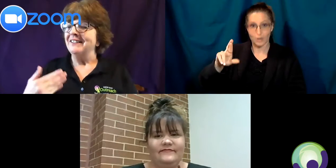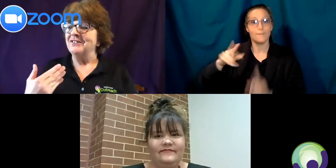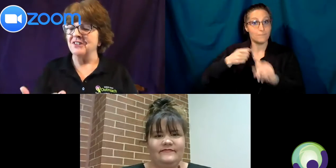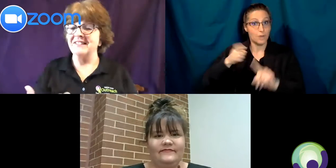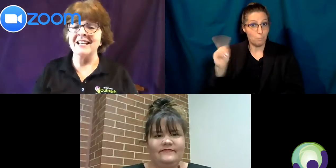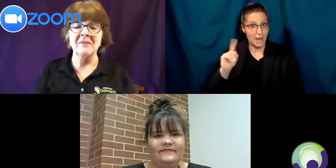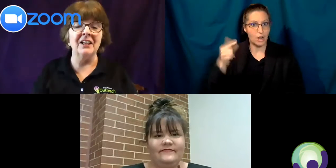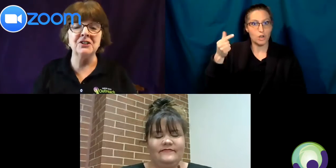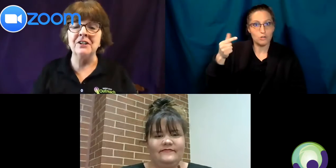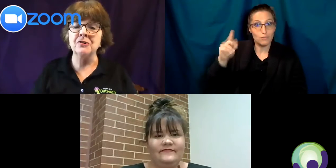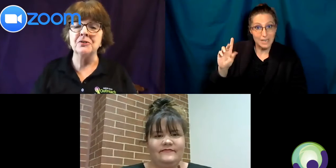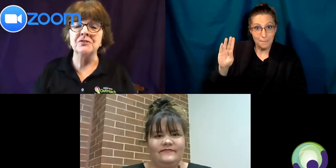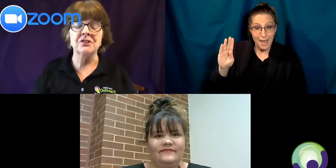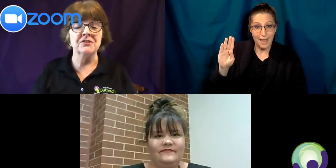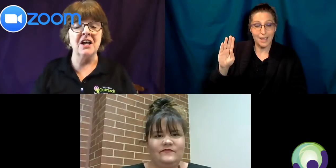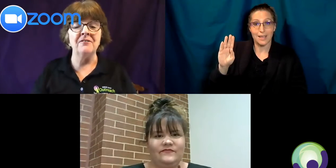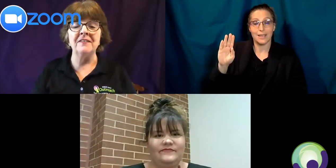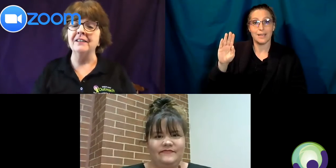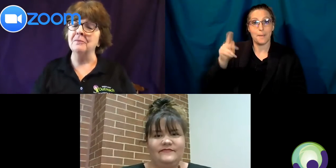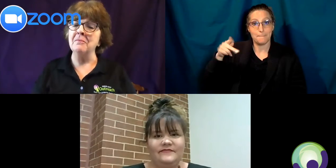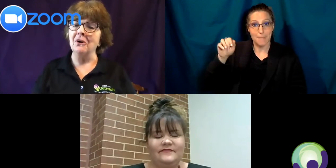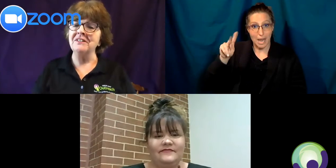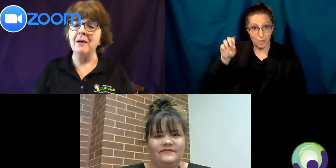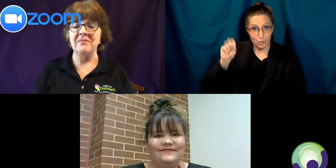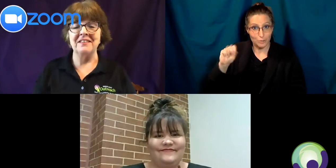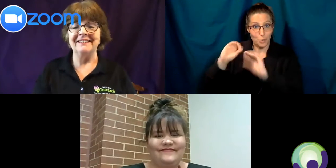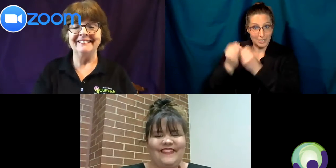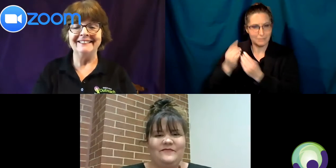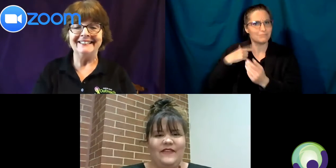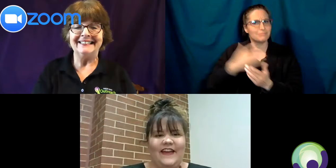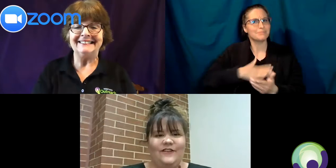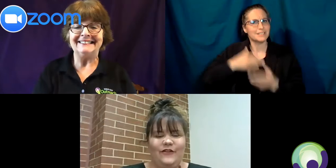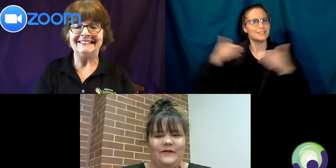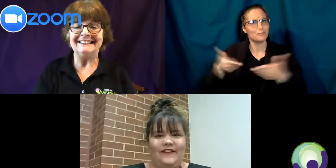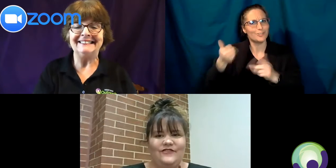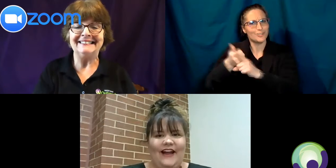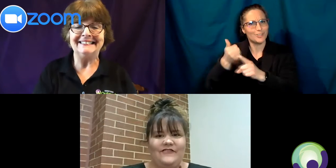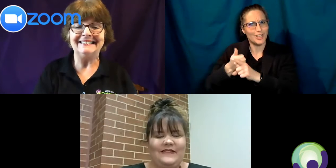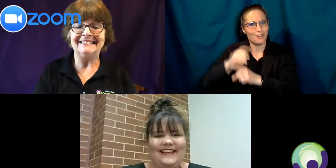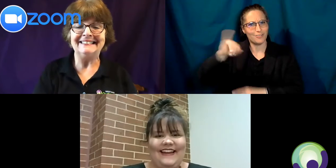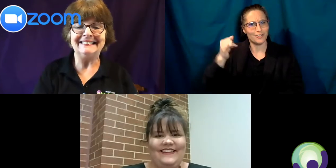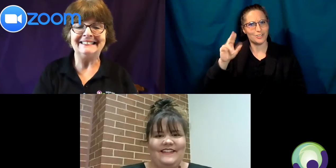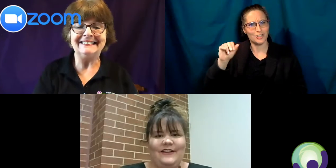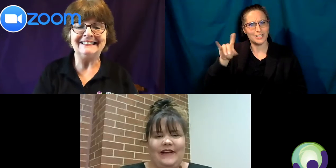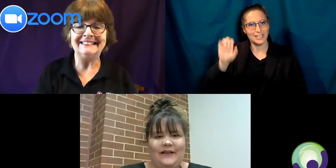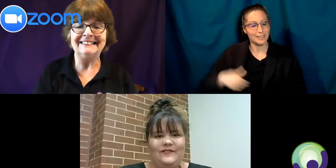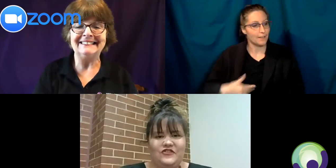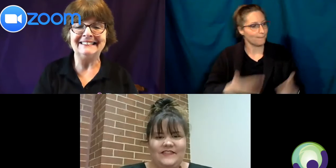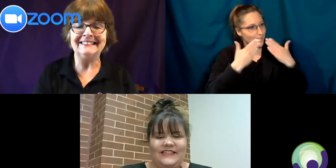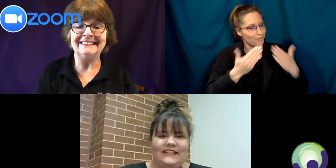Justine, I'm going to let you introduce yourself a little bit more in depth. Justine: Yeah, thank you very much for having me today. My name is Justine